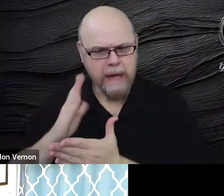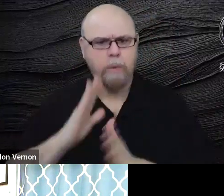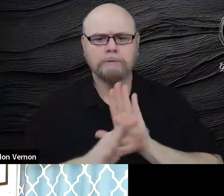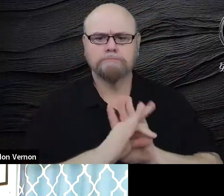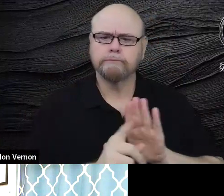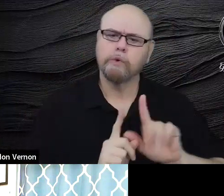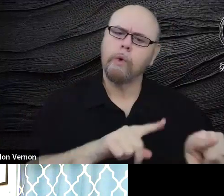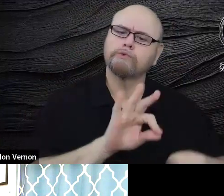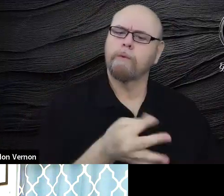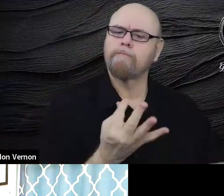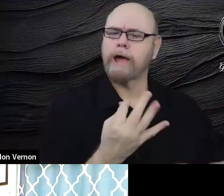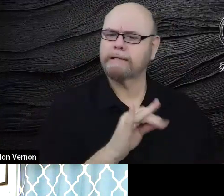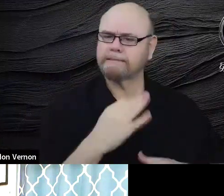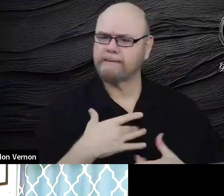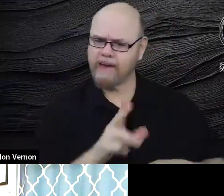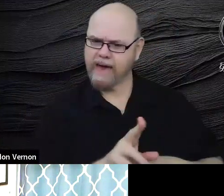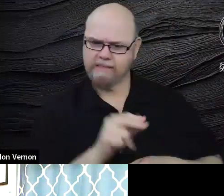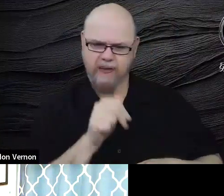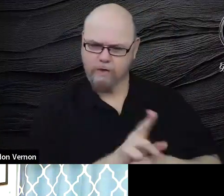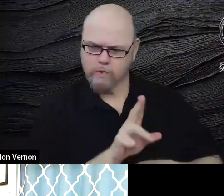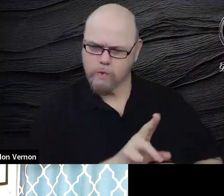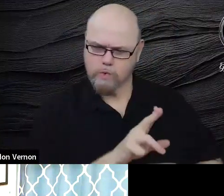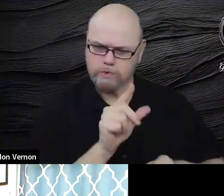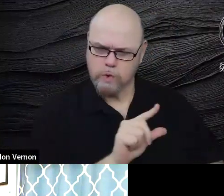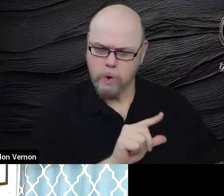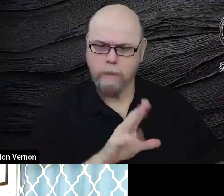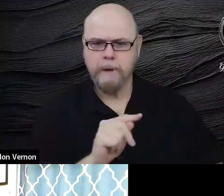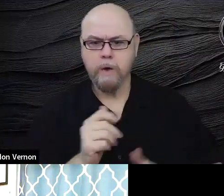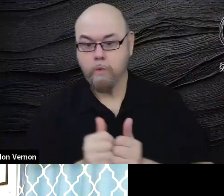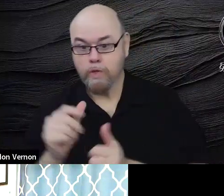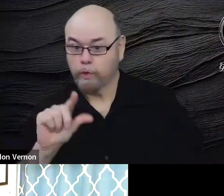So this little arrow pointing left shows basically the center of gravity